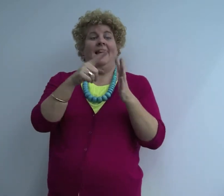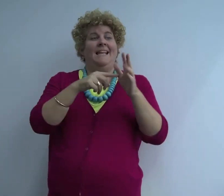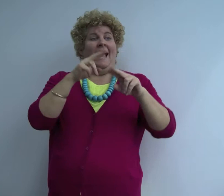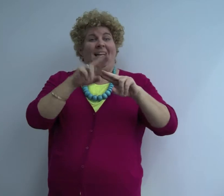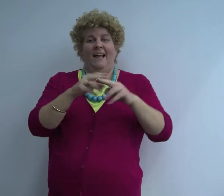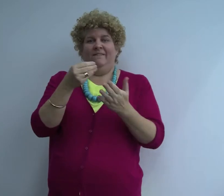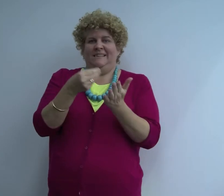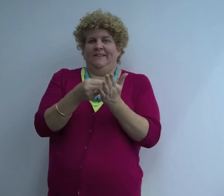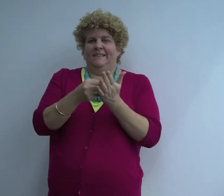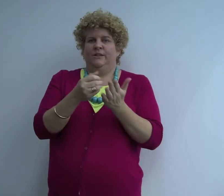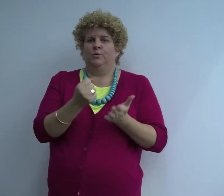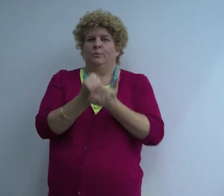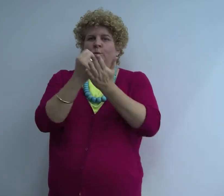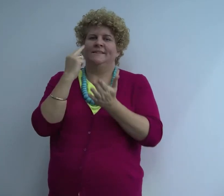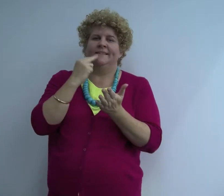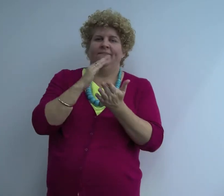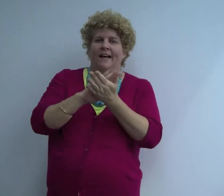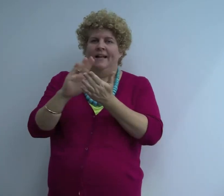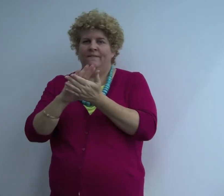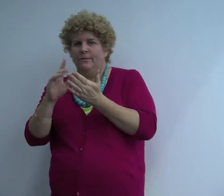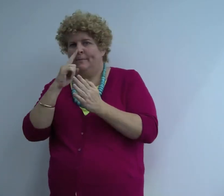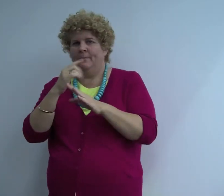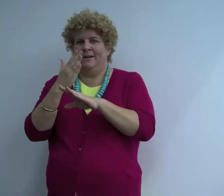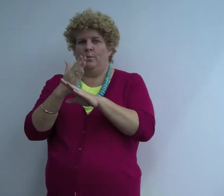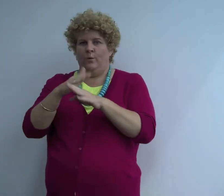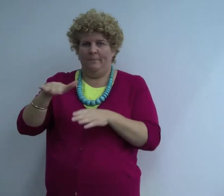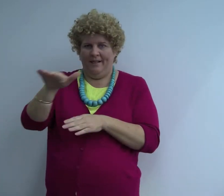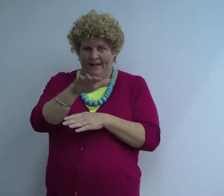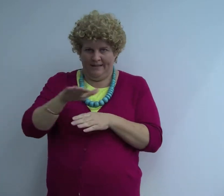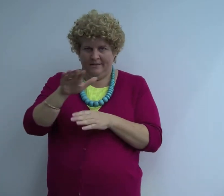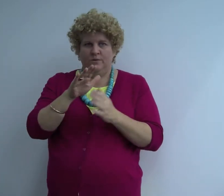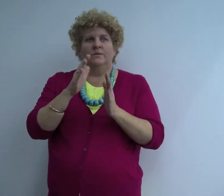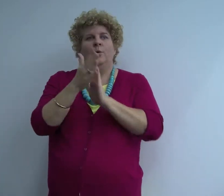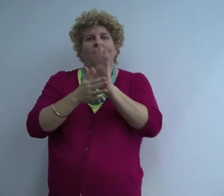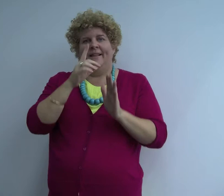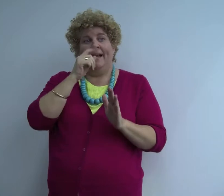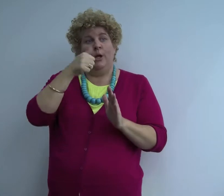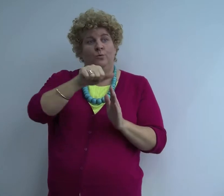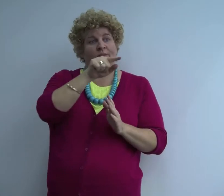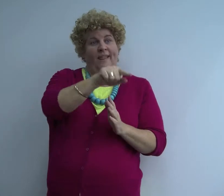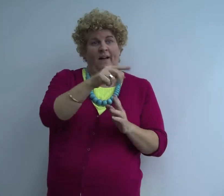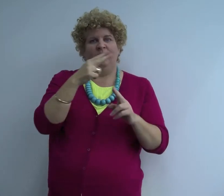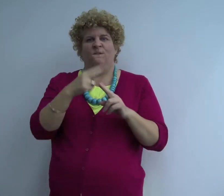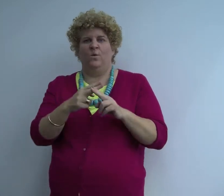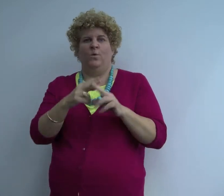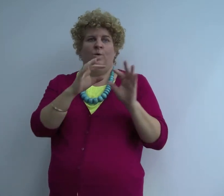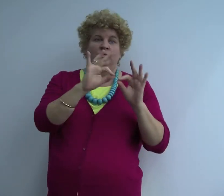EAF is funding to support deaf and hard of hearing people within the workplace, so that means that they can use that funding